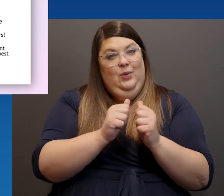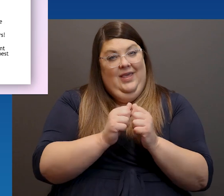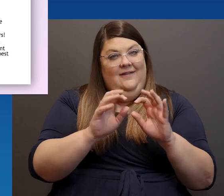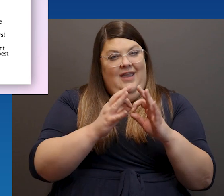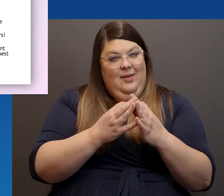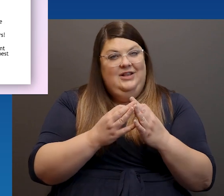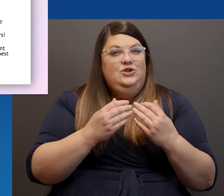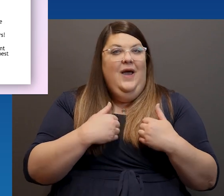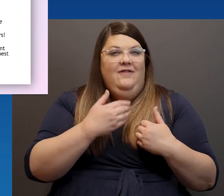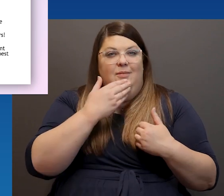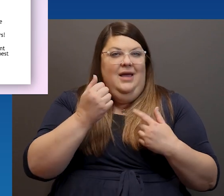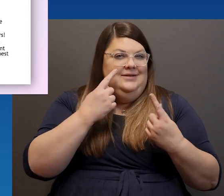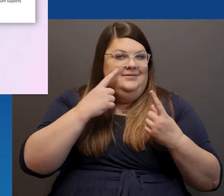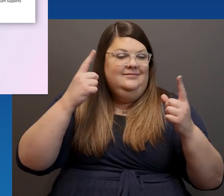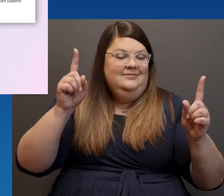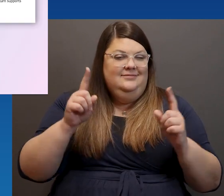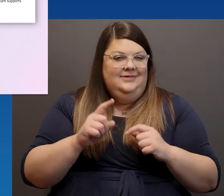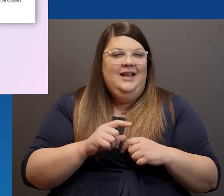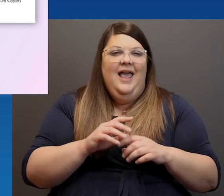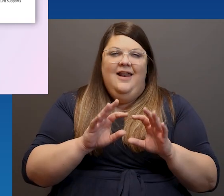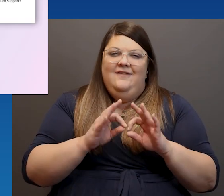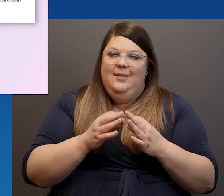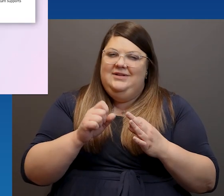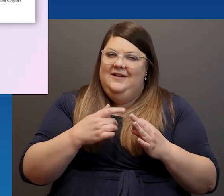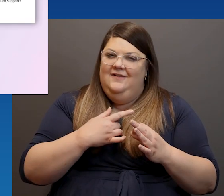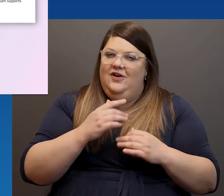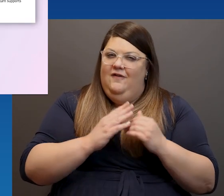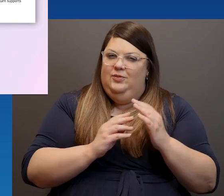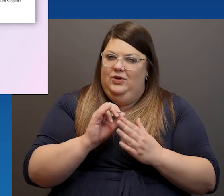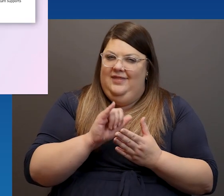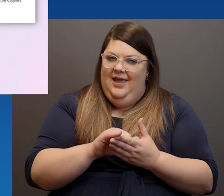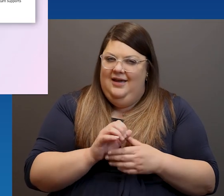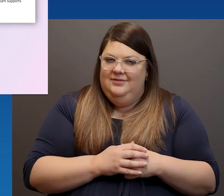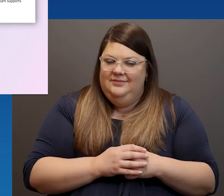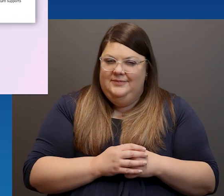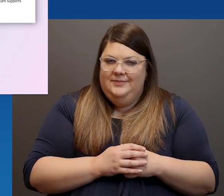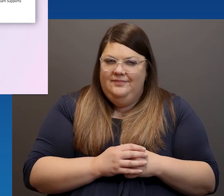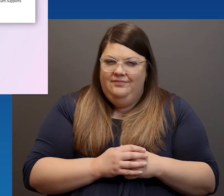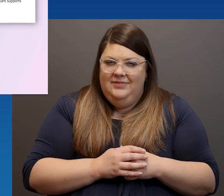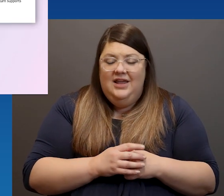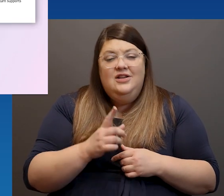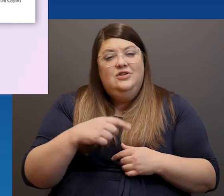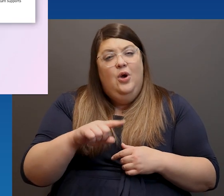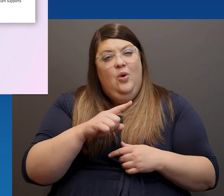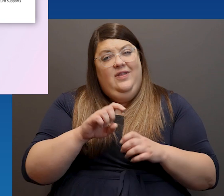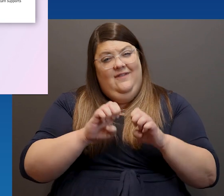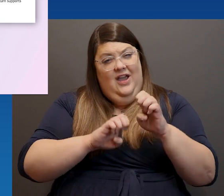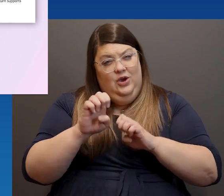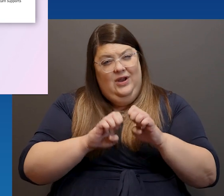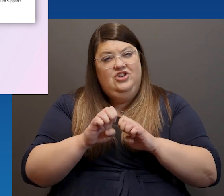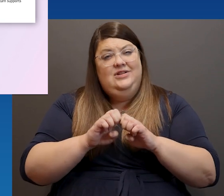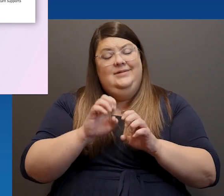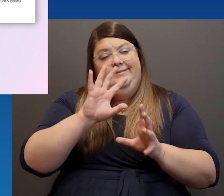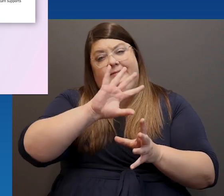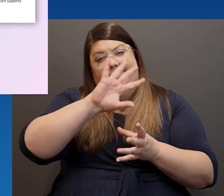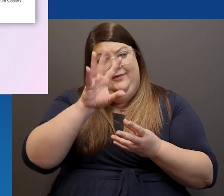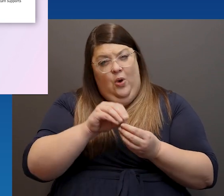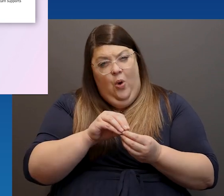that they have this knowledge. Evaluation determines the effectiveness of the whole CSPD including evaluating each work group,